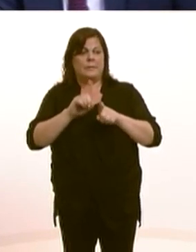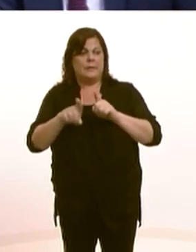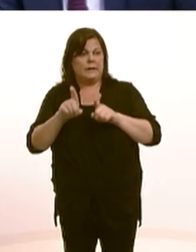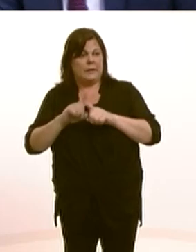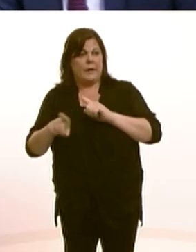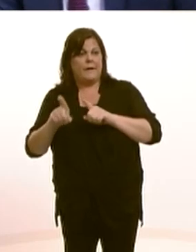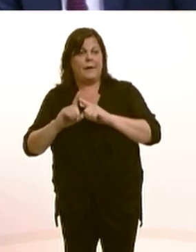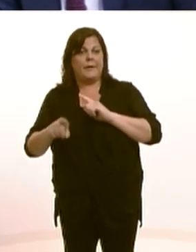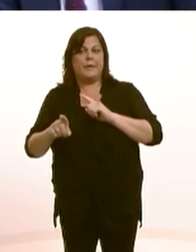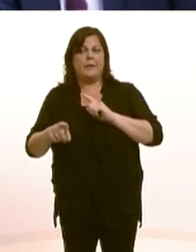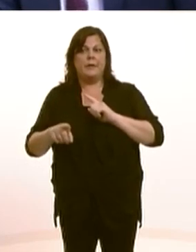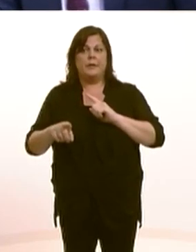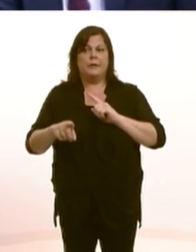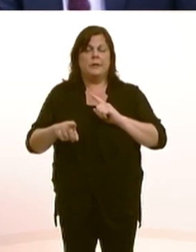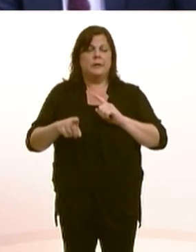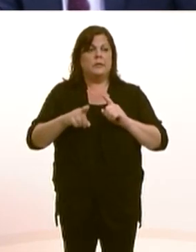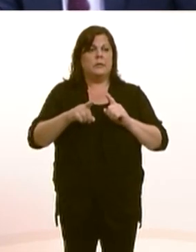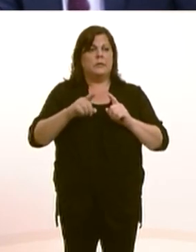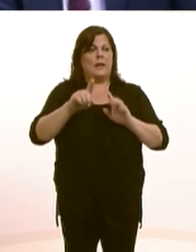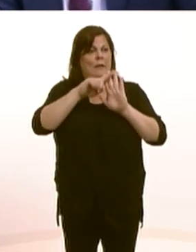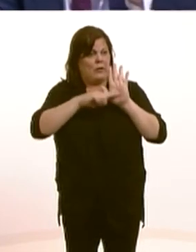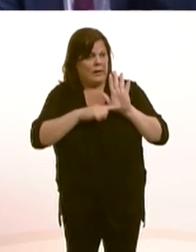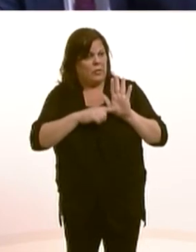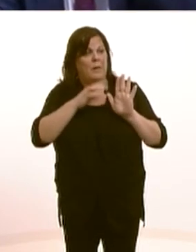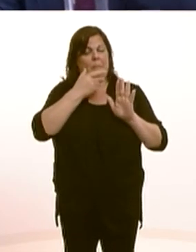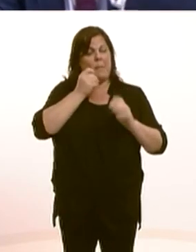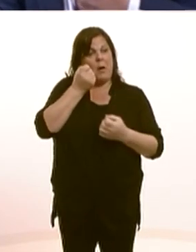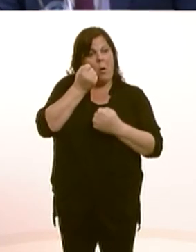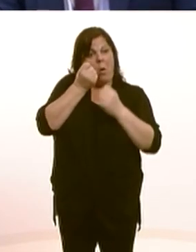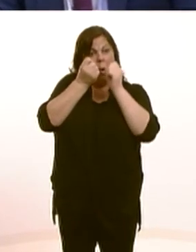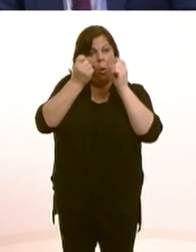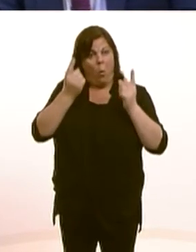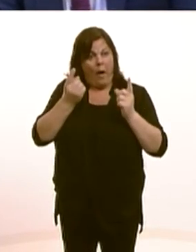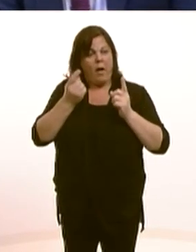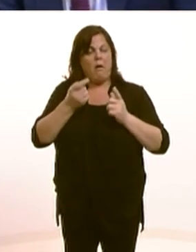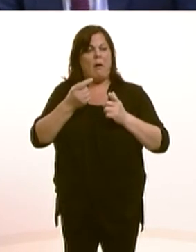the vast majority of people were aware of the legislation and aware of its contents.